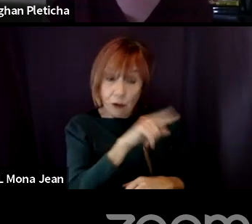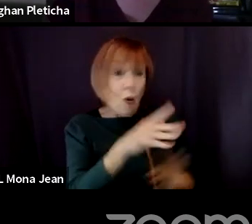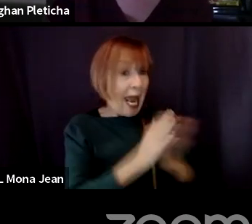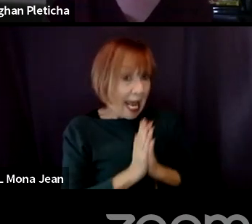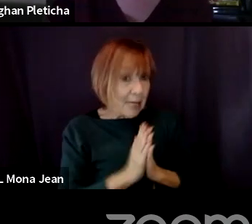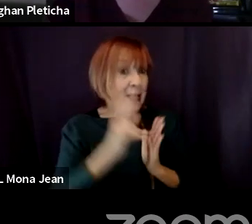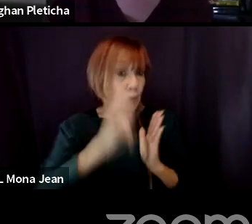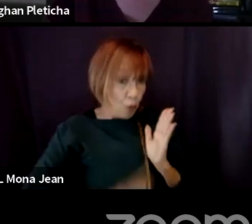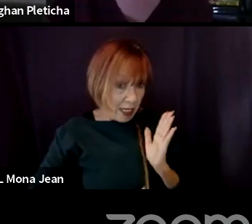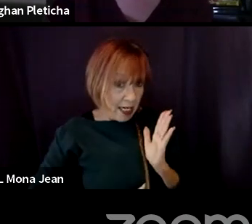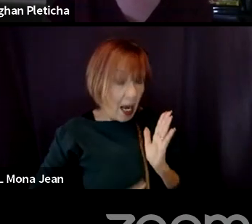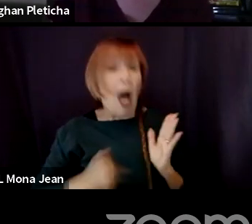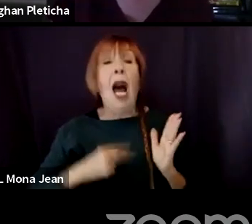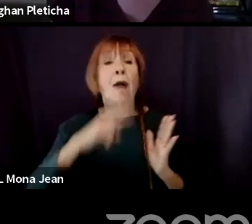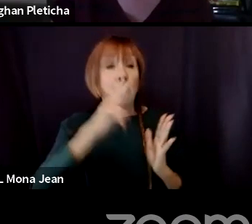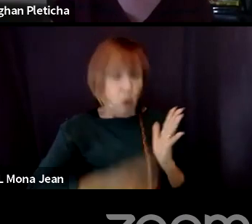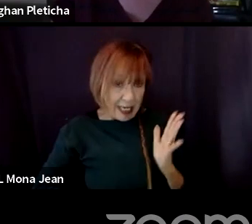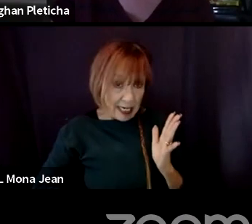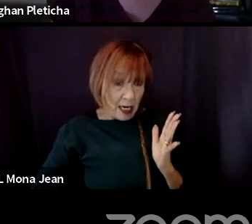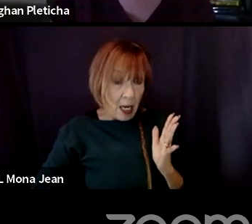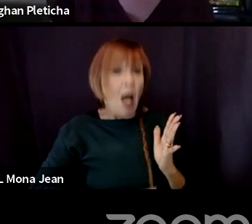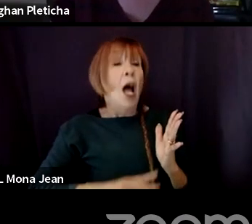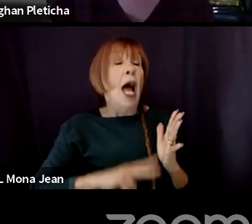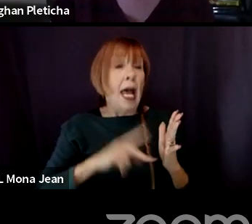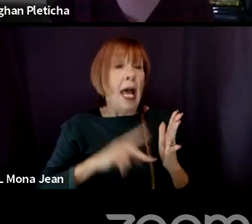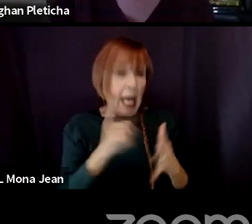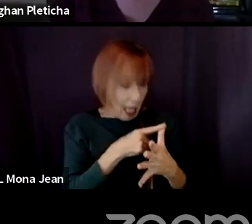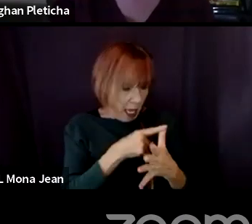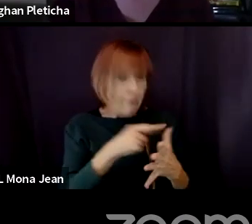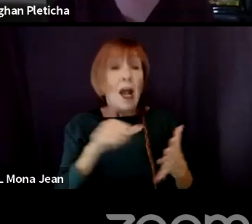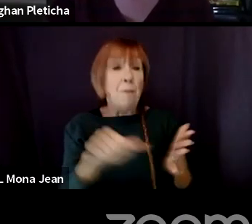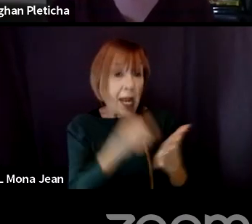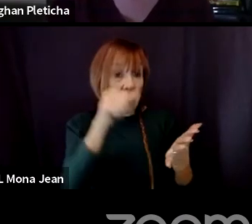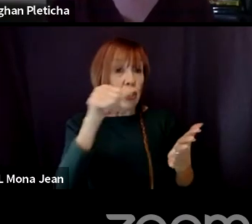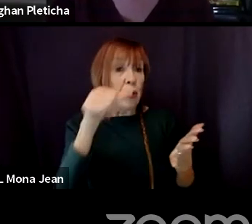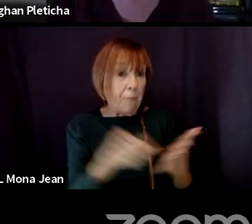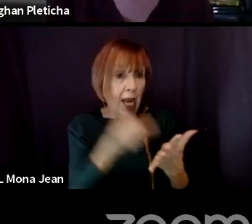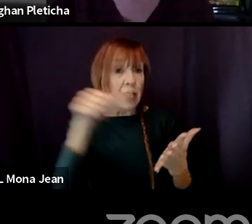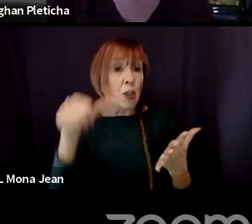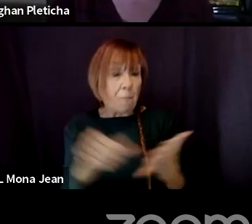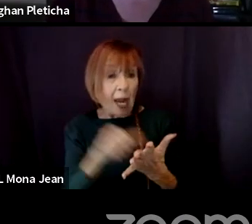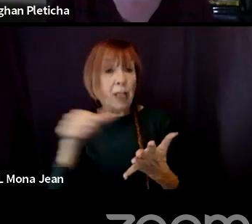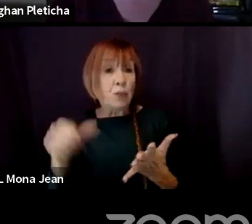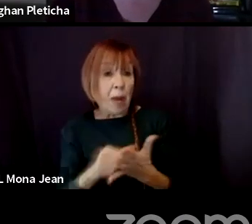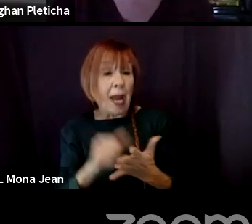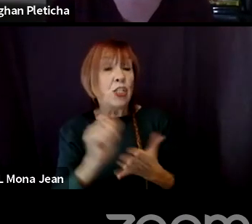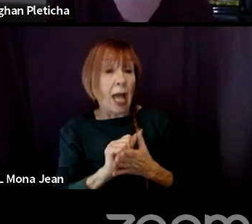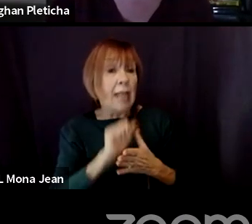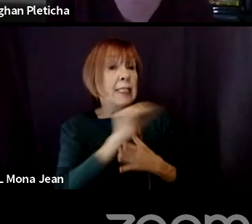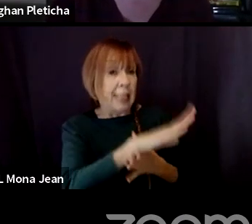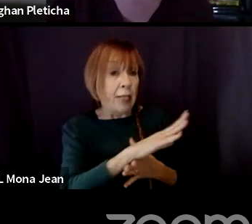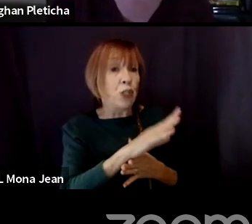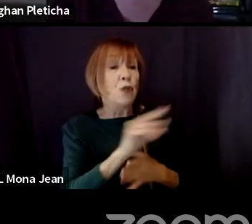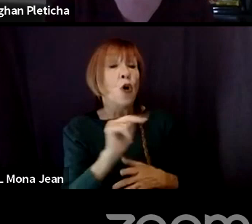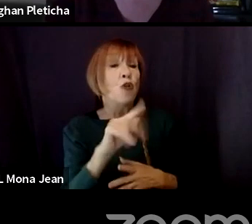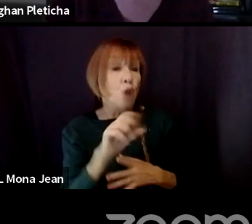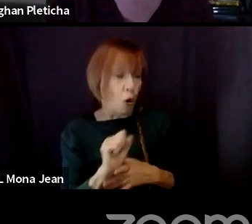and I will go through it page by page and give you page by page notes. Yeah, that's I think you bring up a really good point